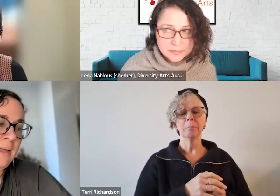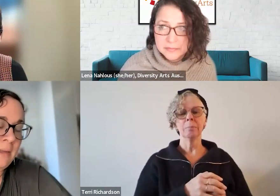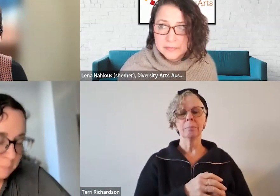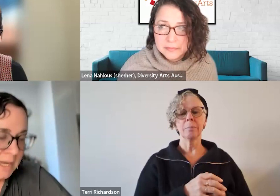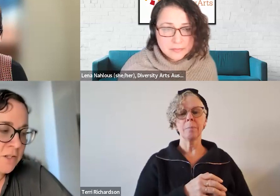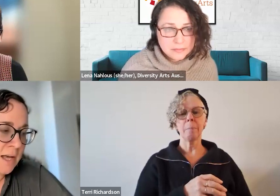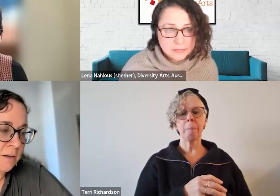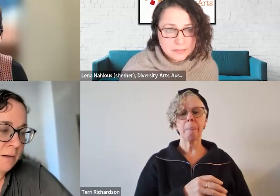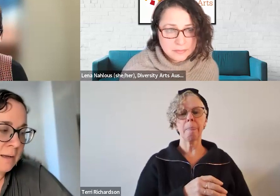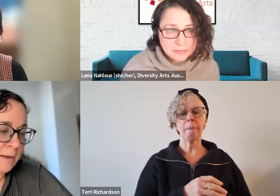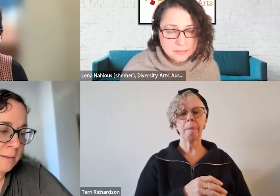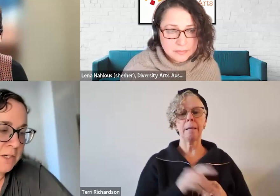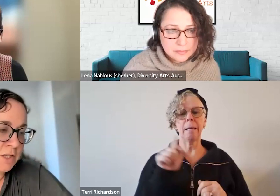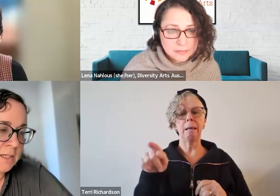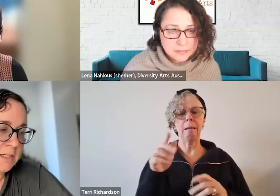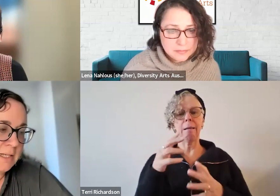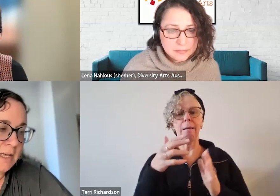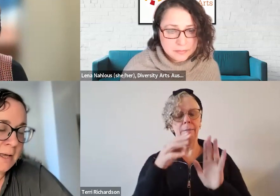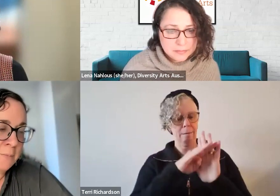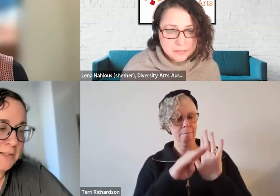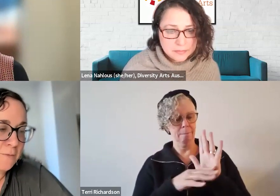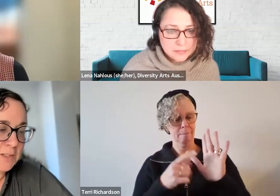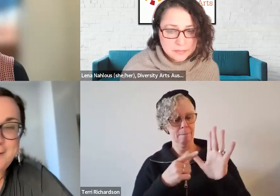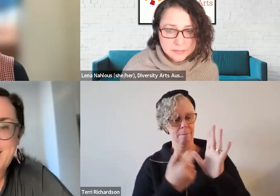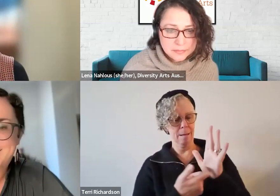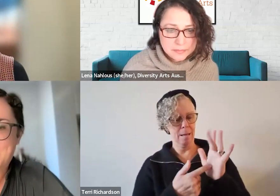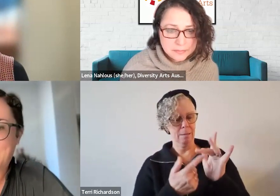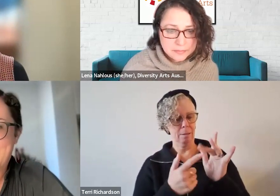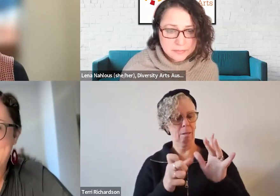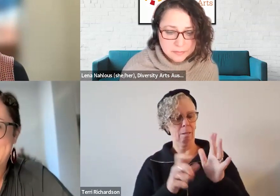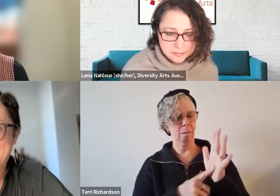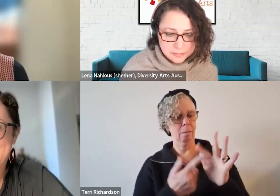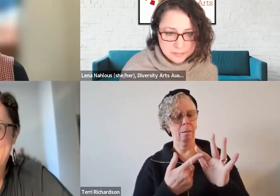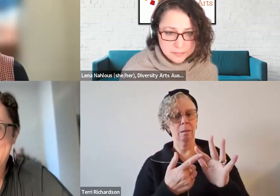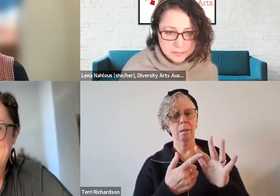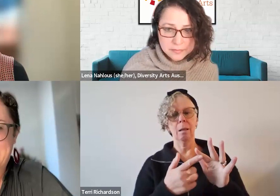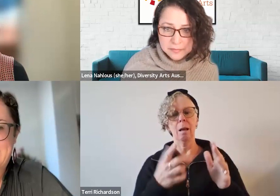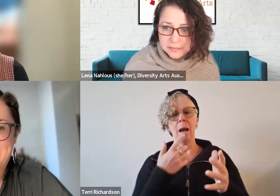In the Meanjin article I mentioned, it was the first time I had to call every single state and territory in Australia to get guidance